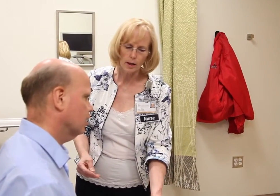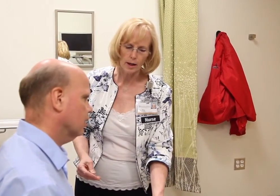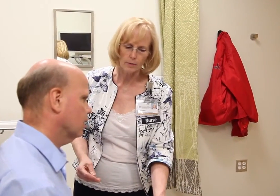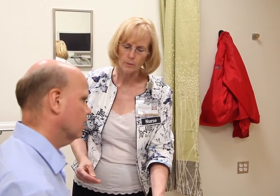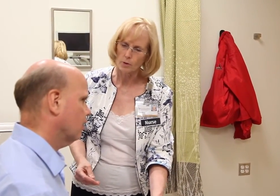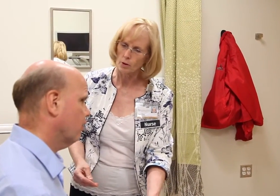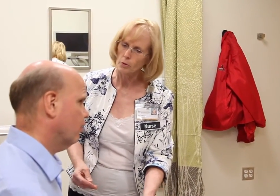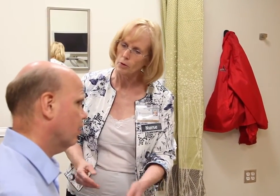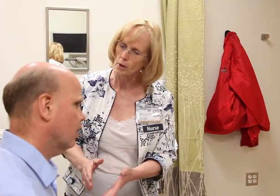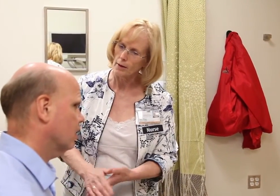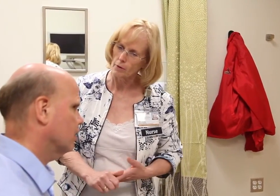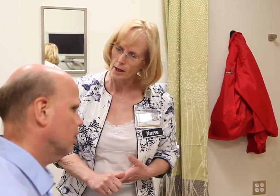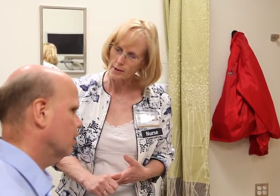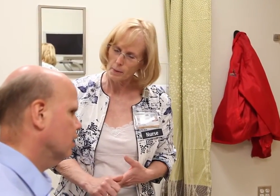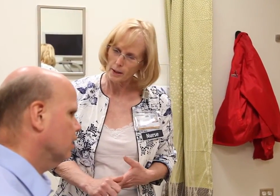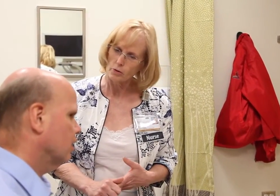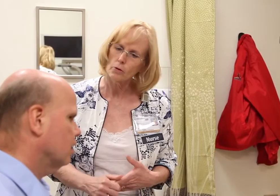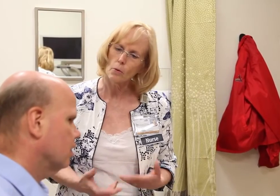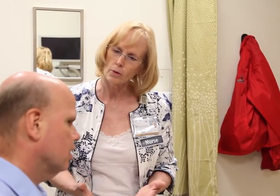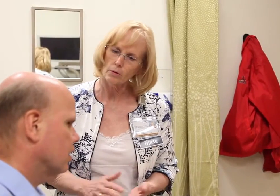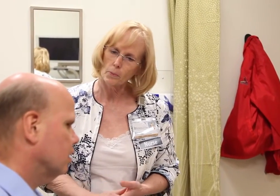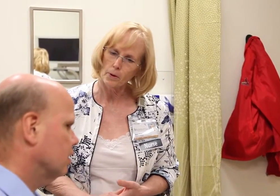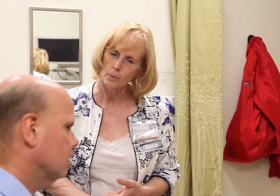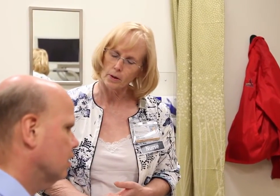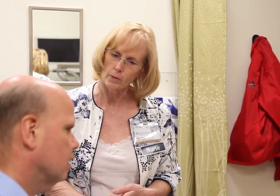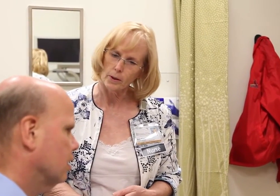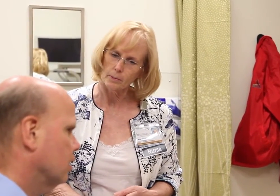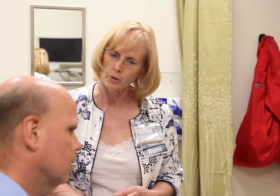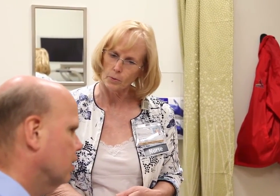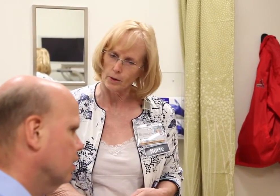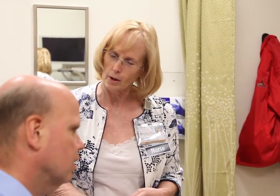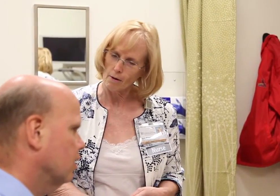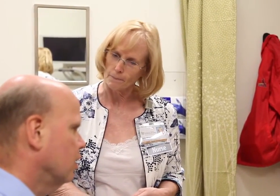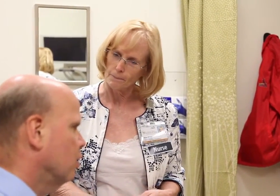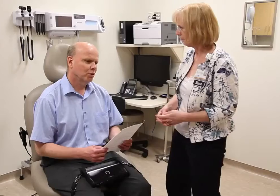and I'll hand them to you and you can have your case manager or your support worker read them to you when you get home.